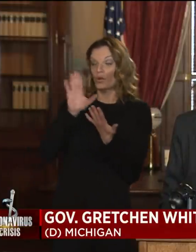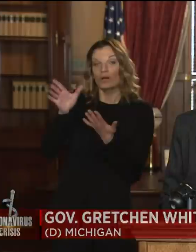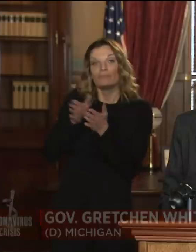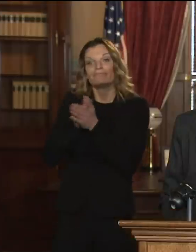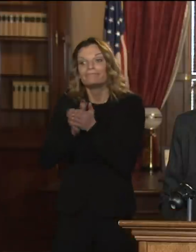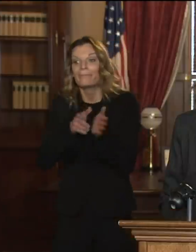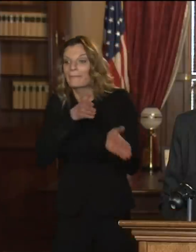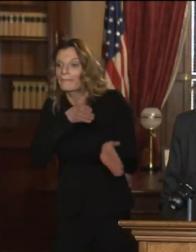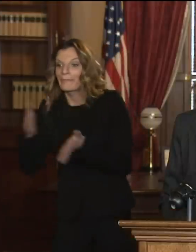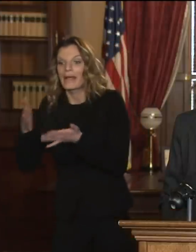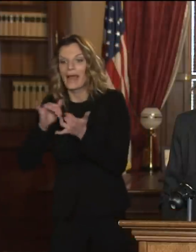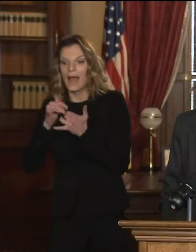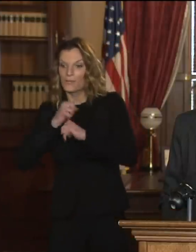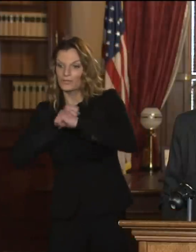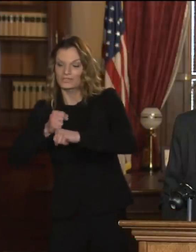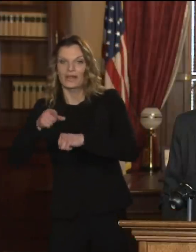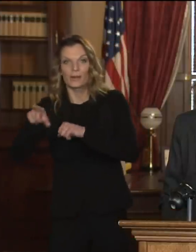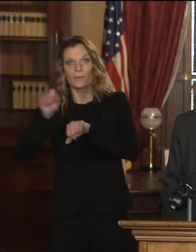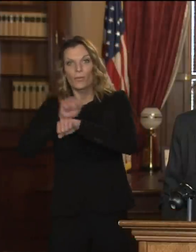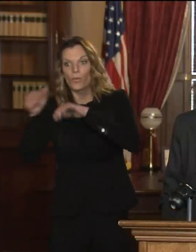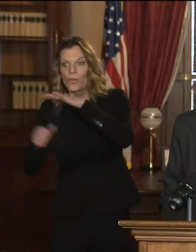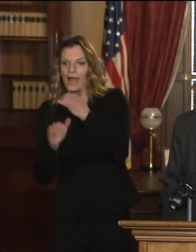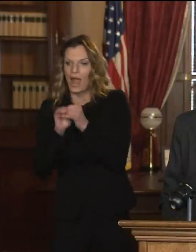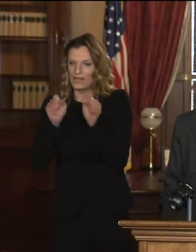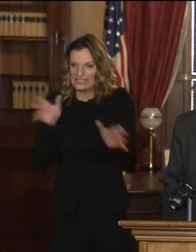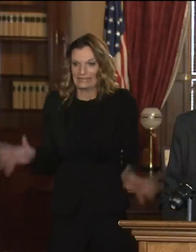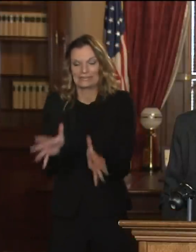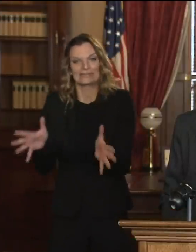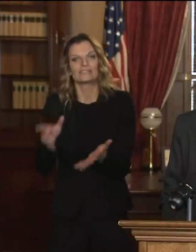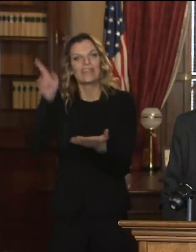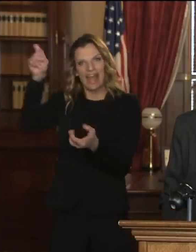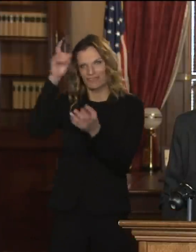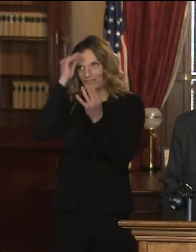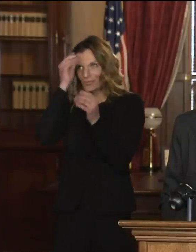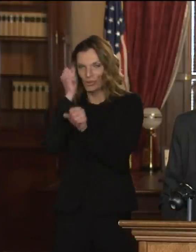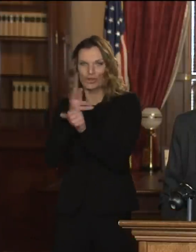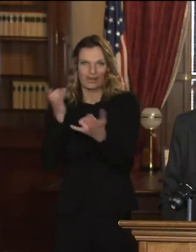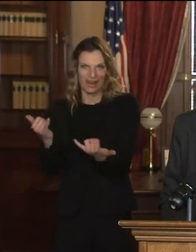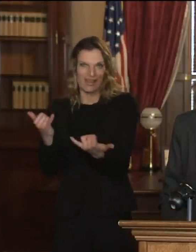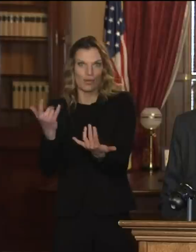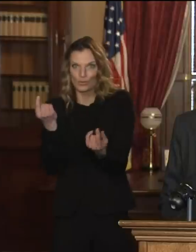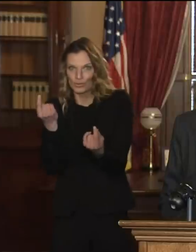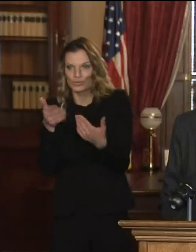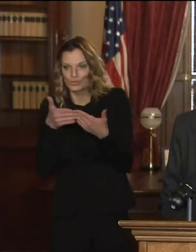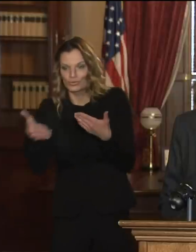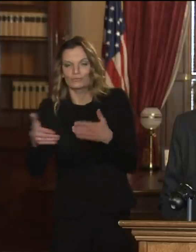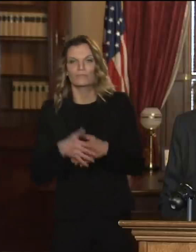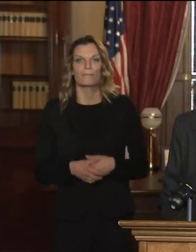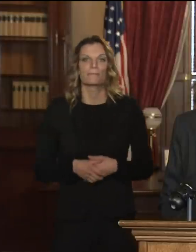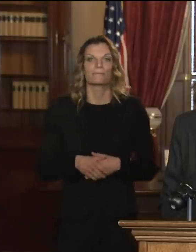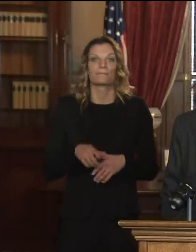PLANS RIGHT NOW FOR HOW THEY WILL ENCOURAGE AND OR INCENTIVIZE THEIR EMPLOYEES TO GET VACCINATED.